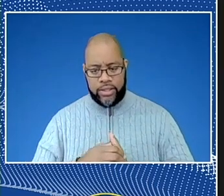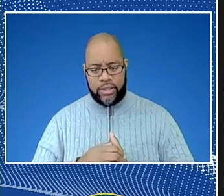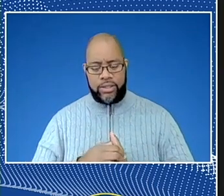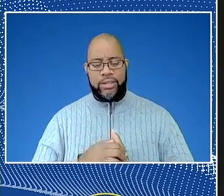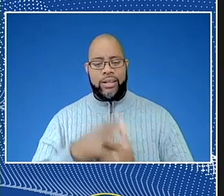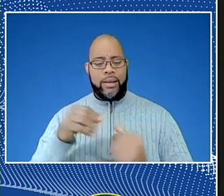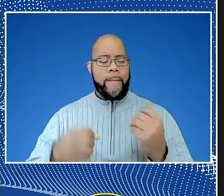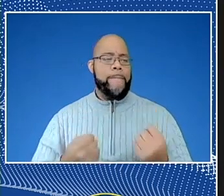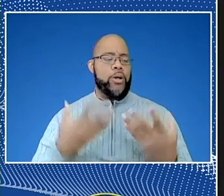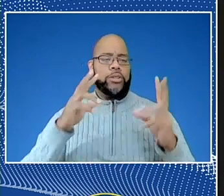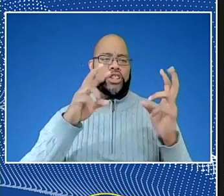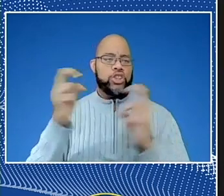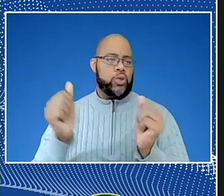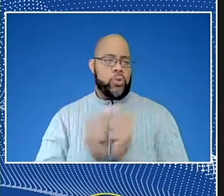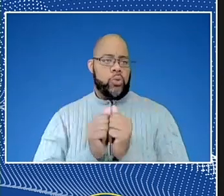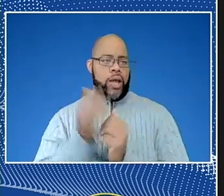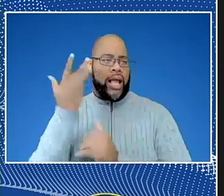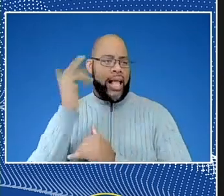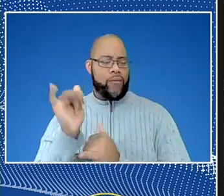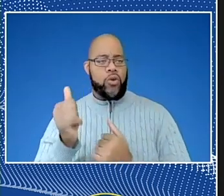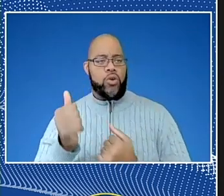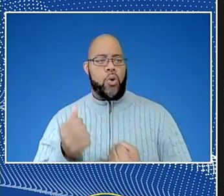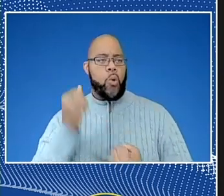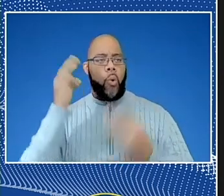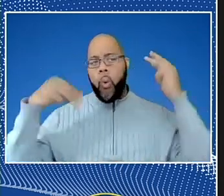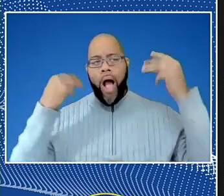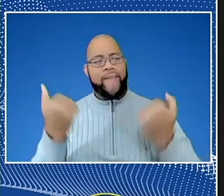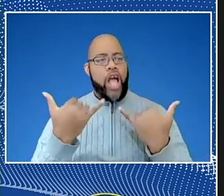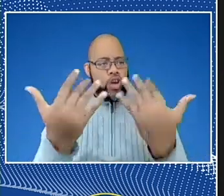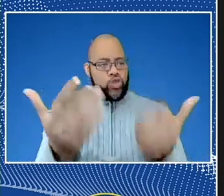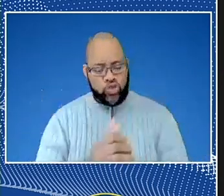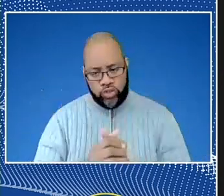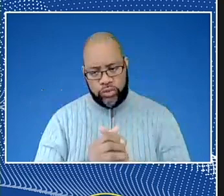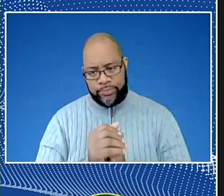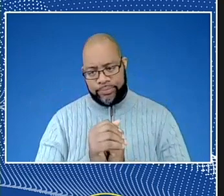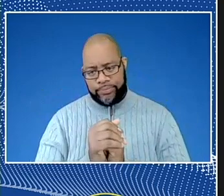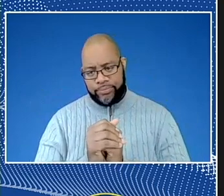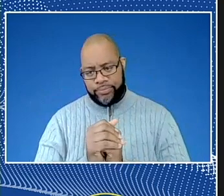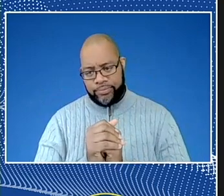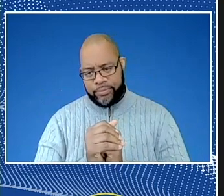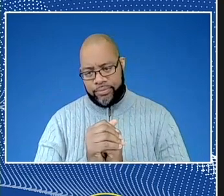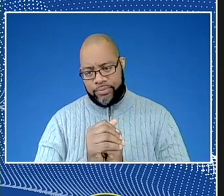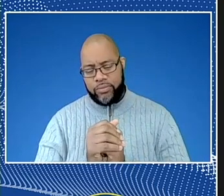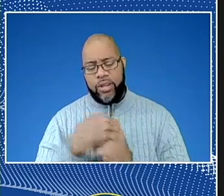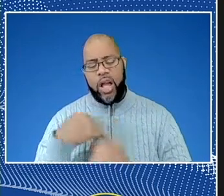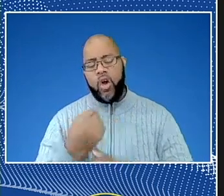issues with the California wildfires. And so I do understand that when we have